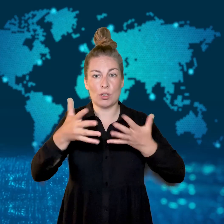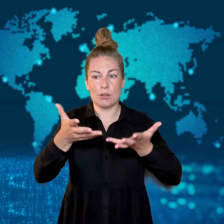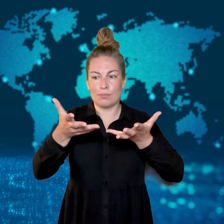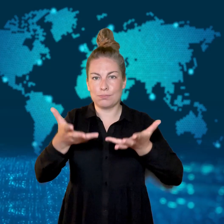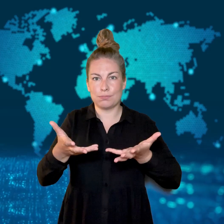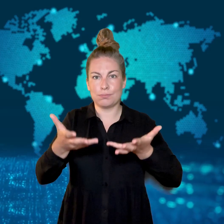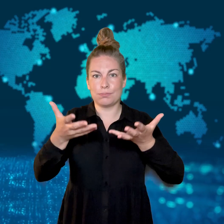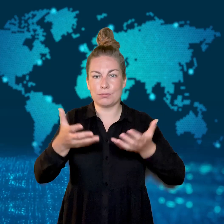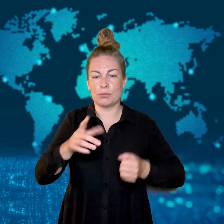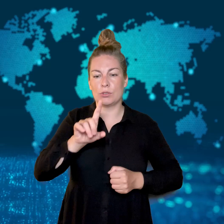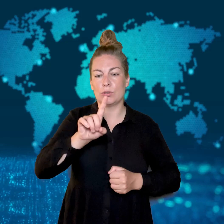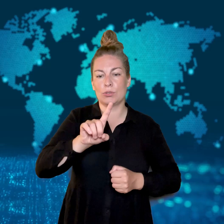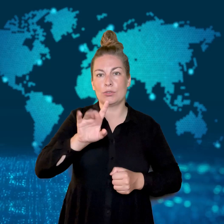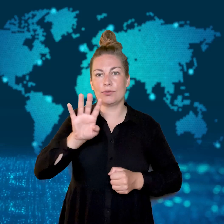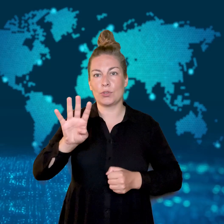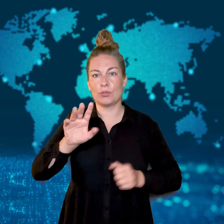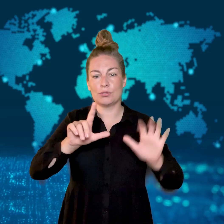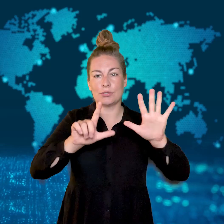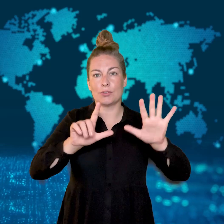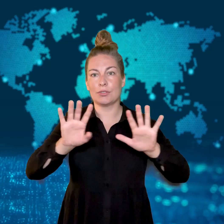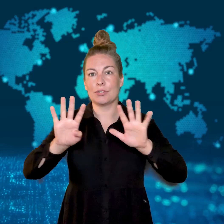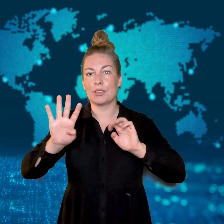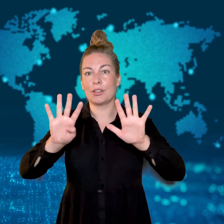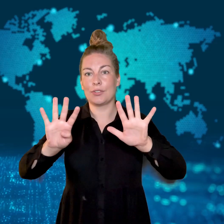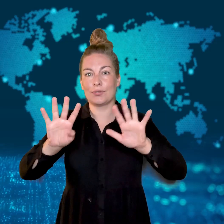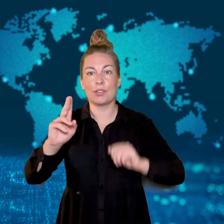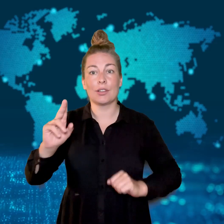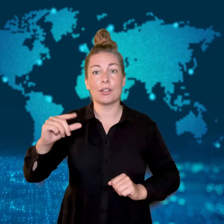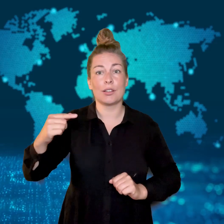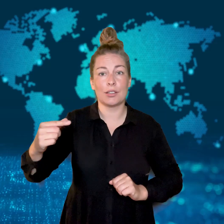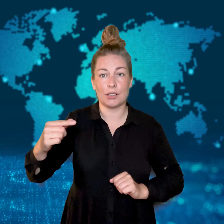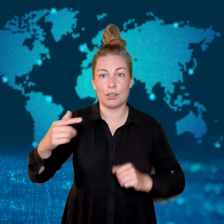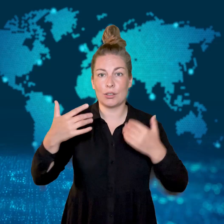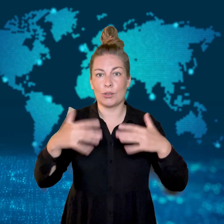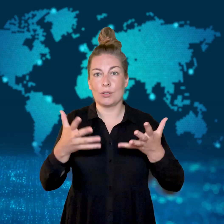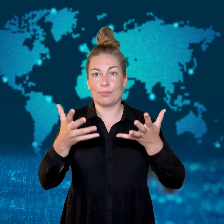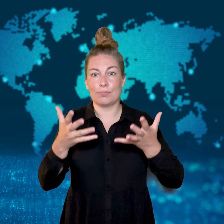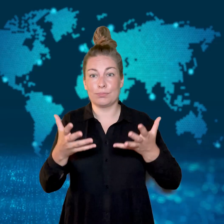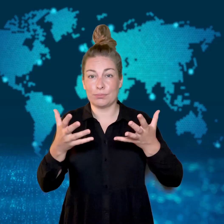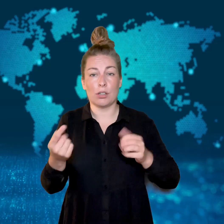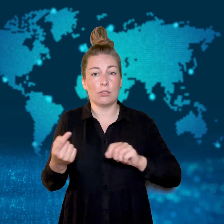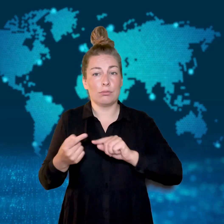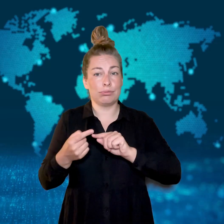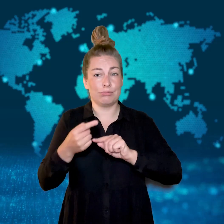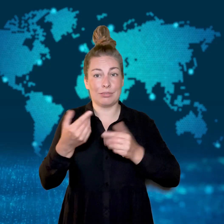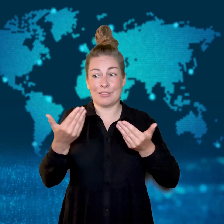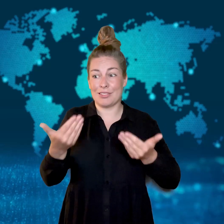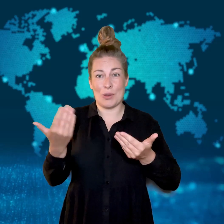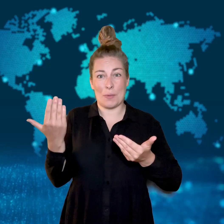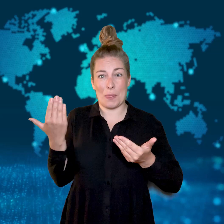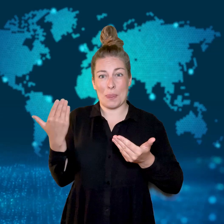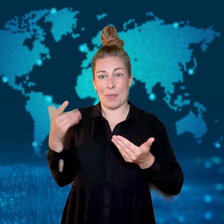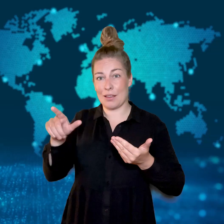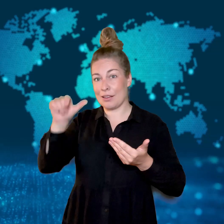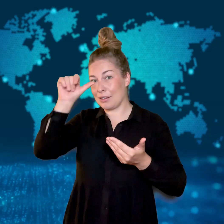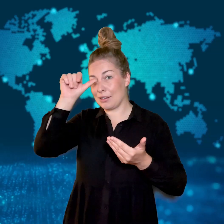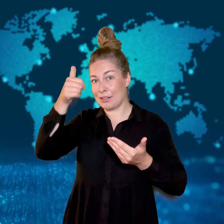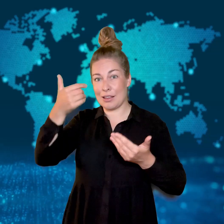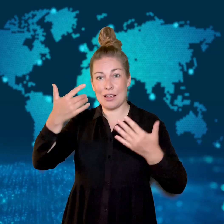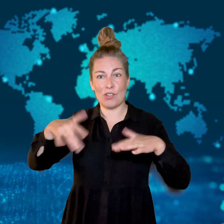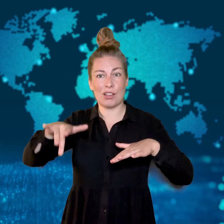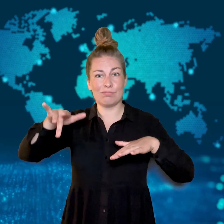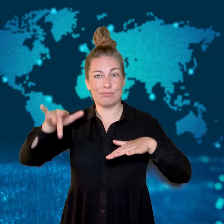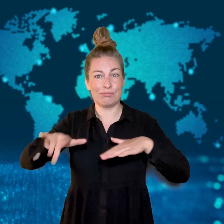The 1,479-kilogram observatory will reach the point of its orbit in about four months.